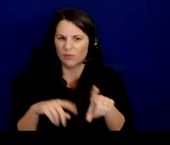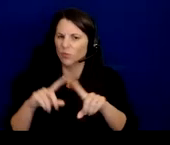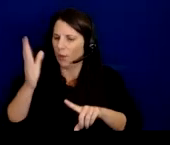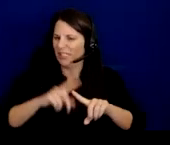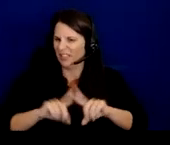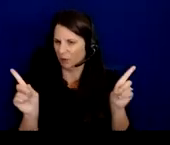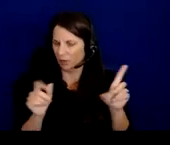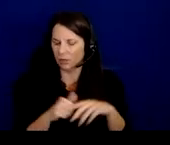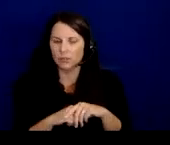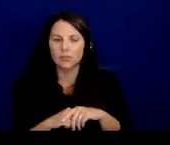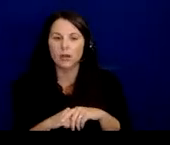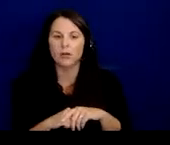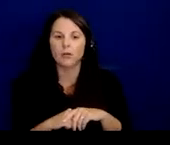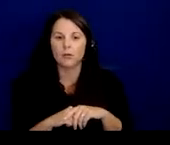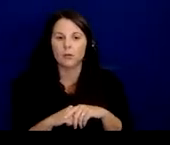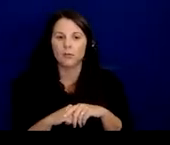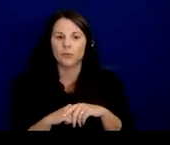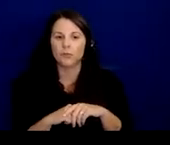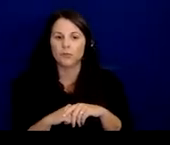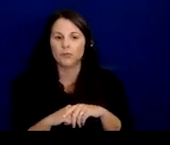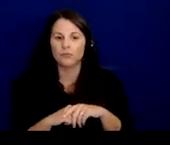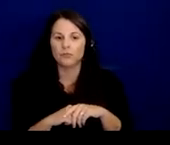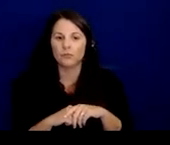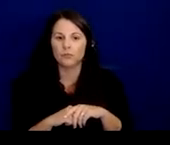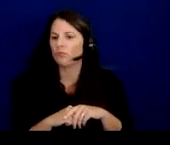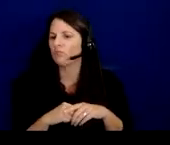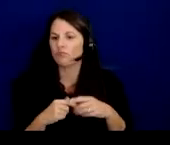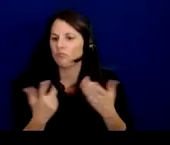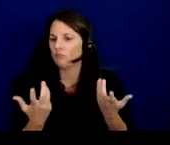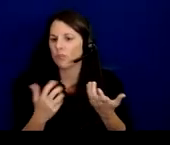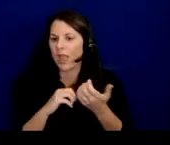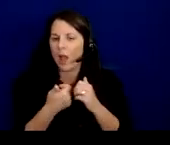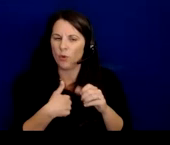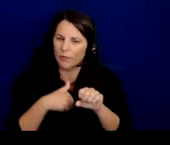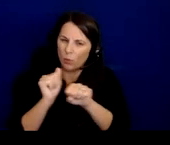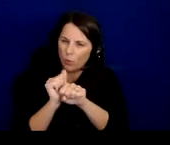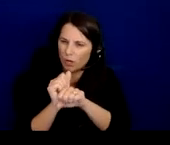and an idea of where we're trying to go with this, as I said, the first bullet